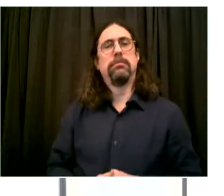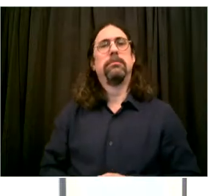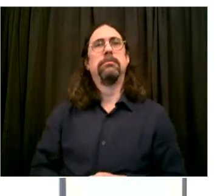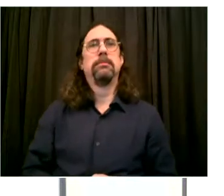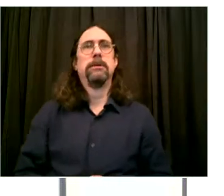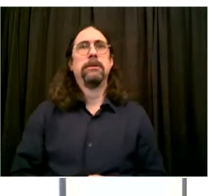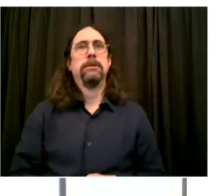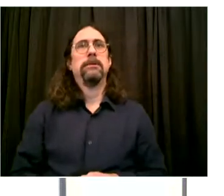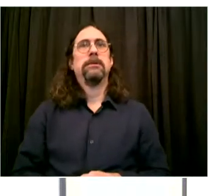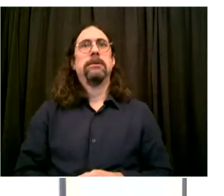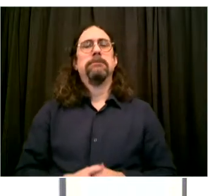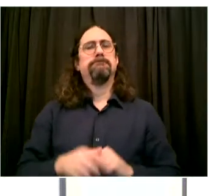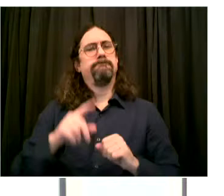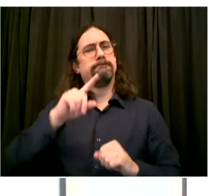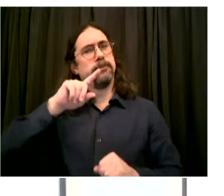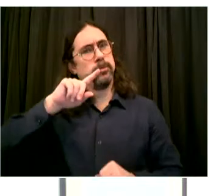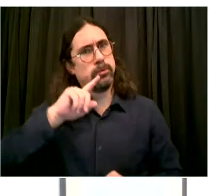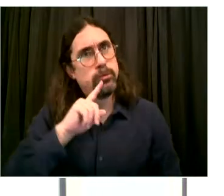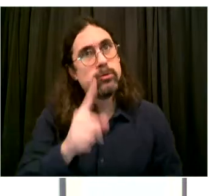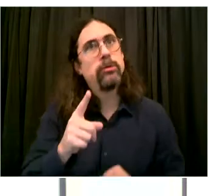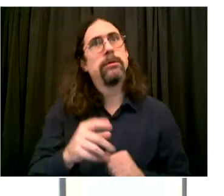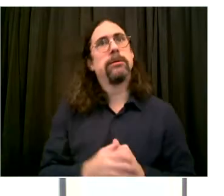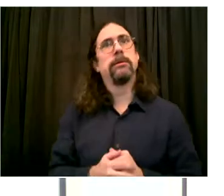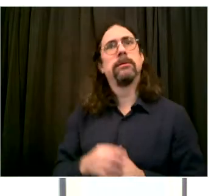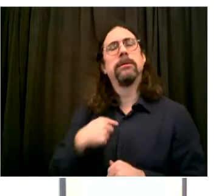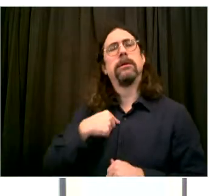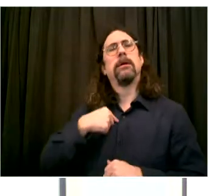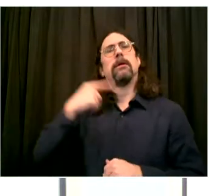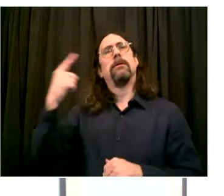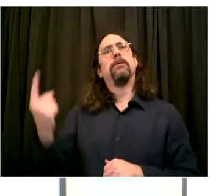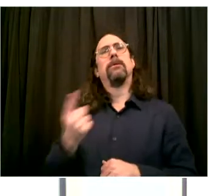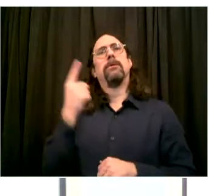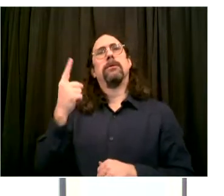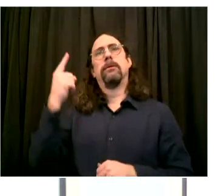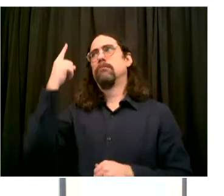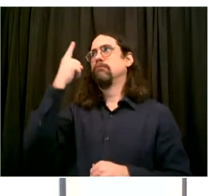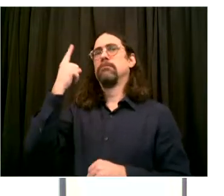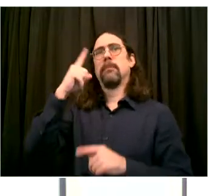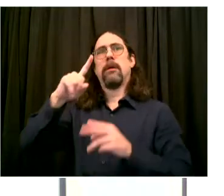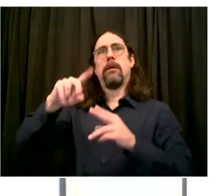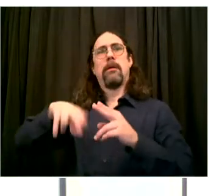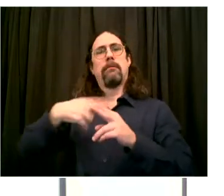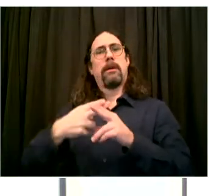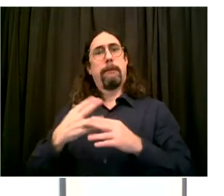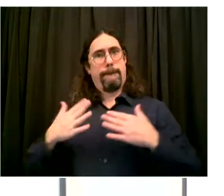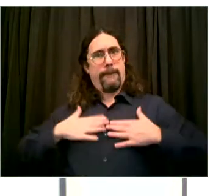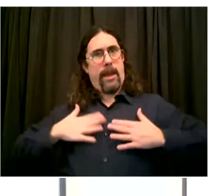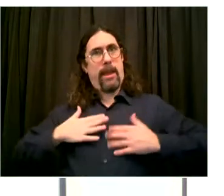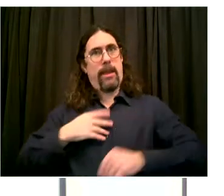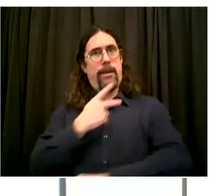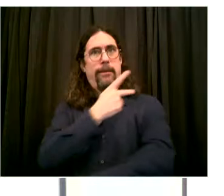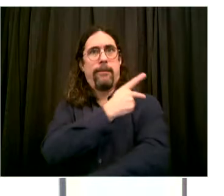BENEFIT. CERTAINLY I THINK ABOUT THE PATIENTNTS I HAVE TAKEN CARE OF